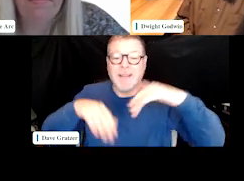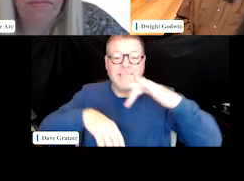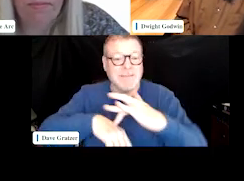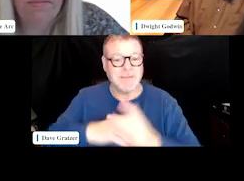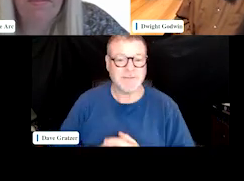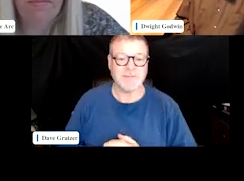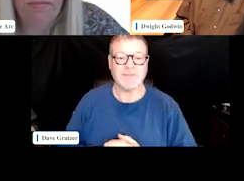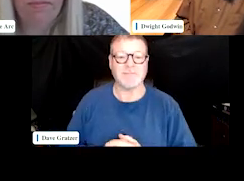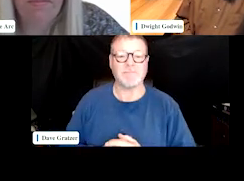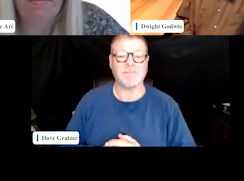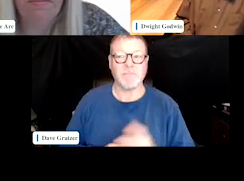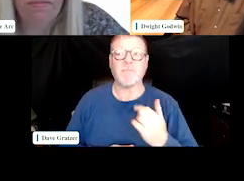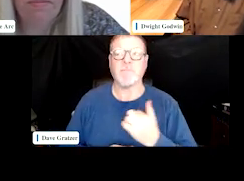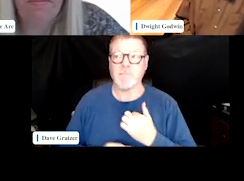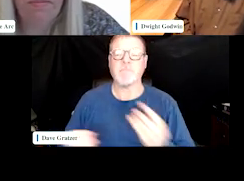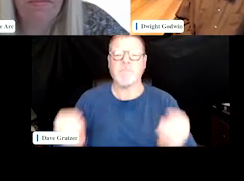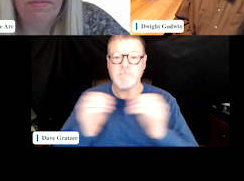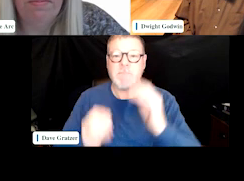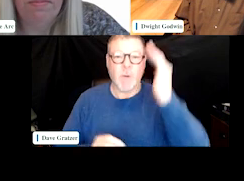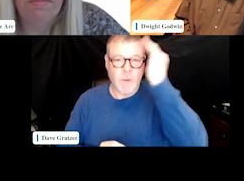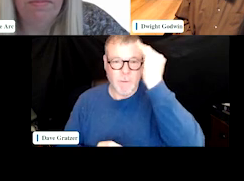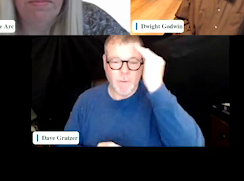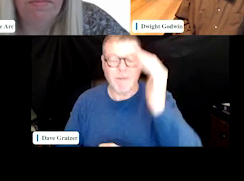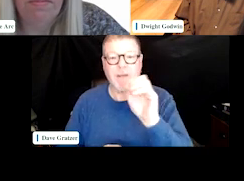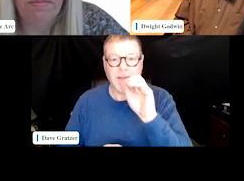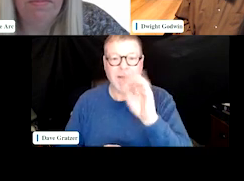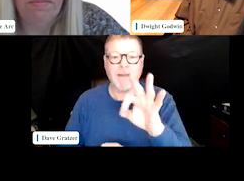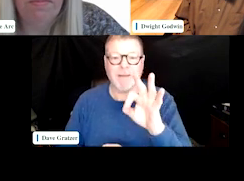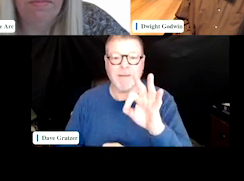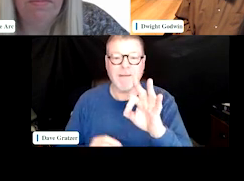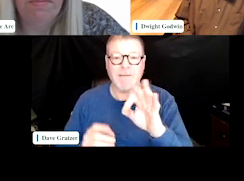And so I'm more aware of potential resources